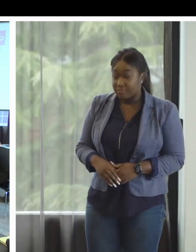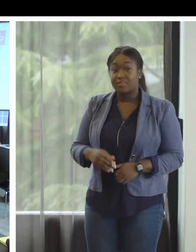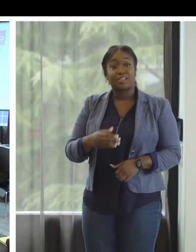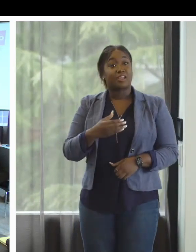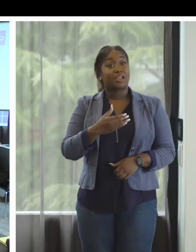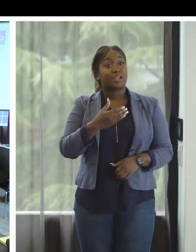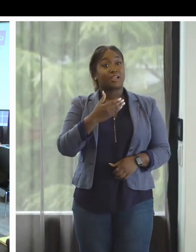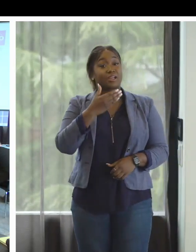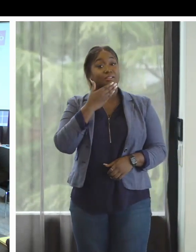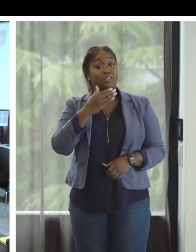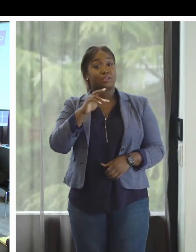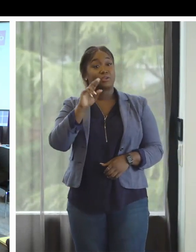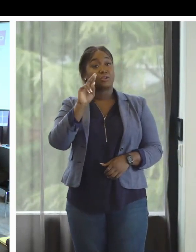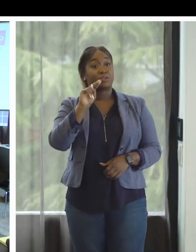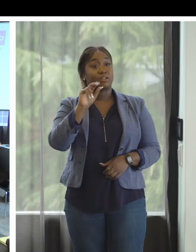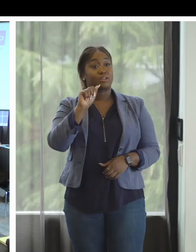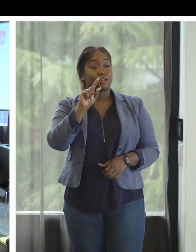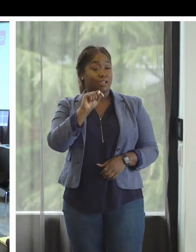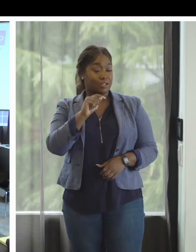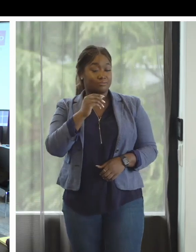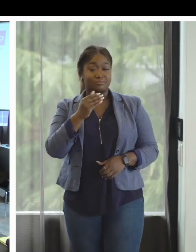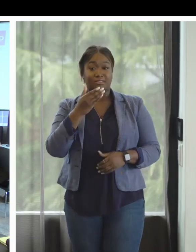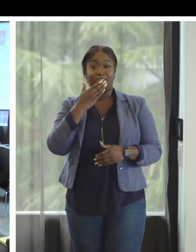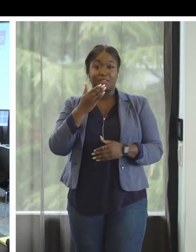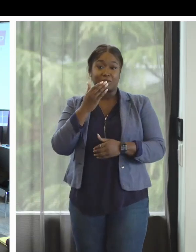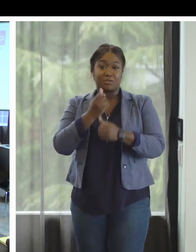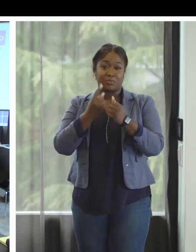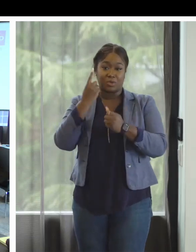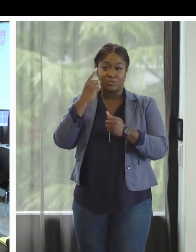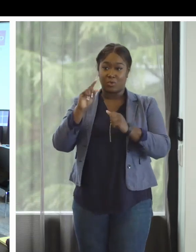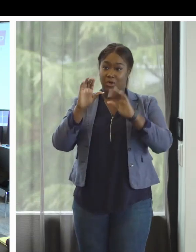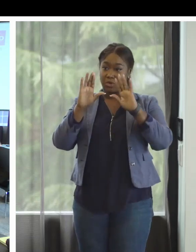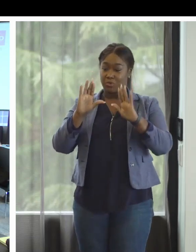really a great session. And just conference I